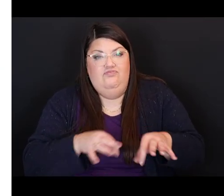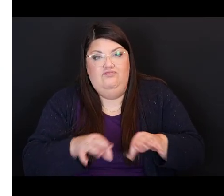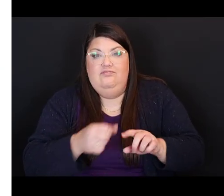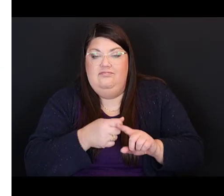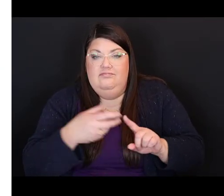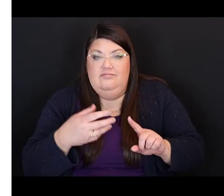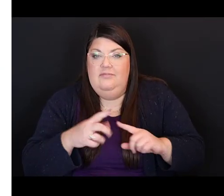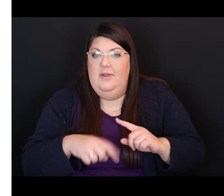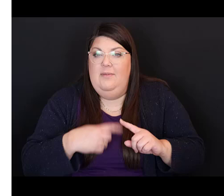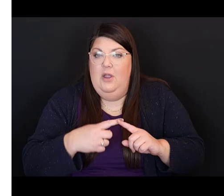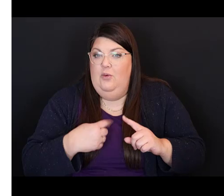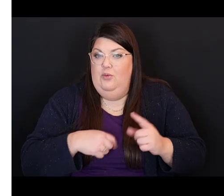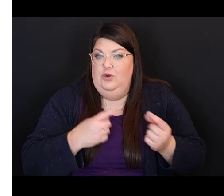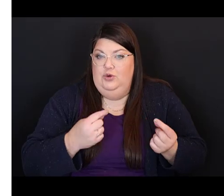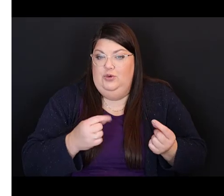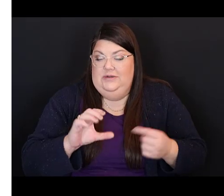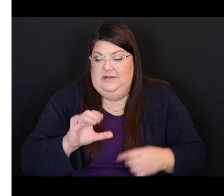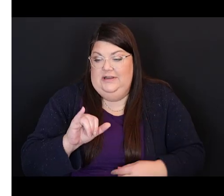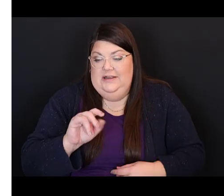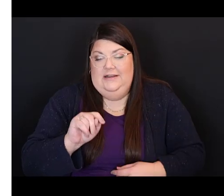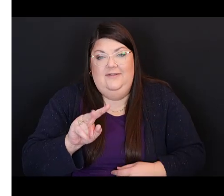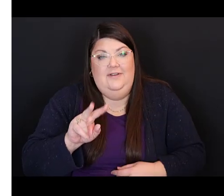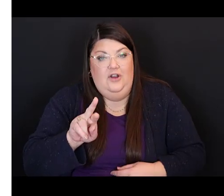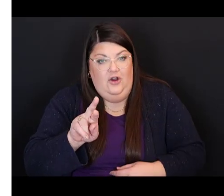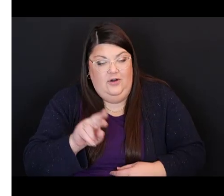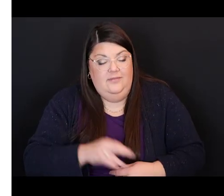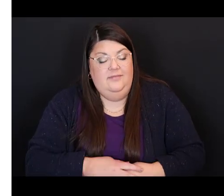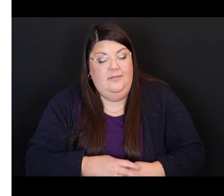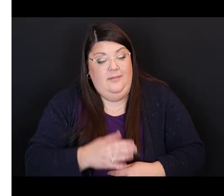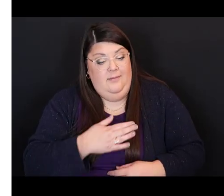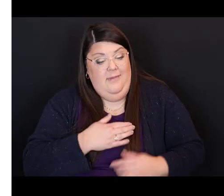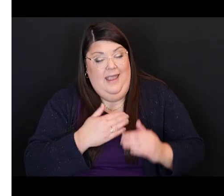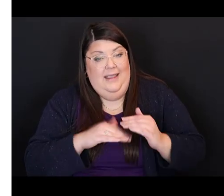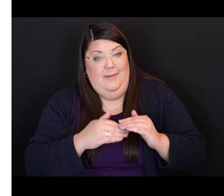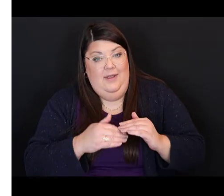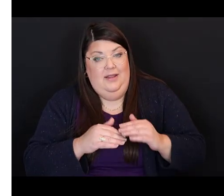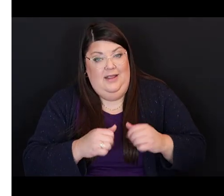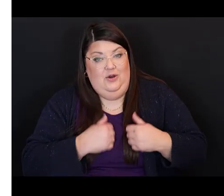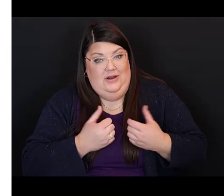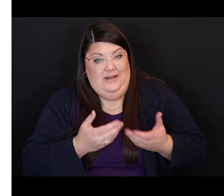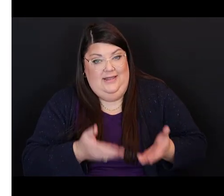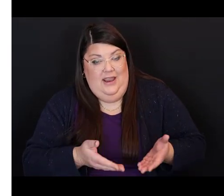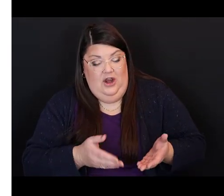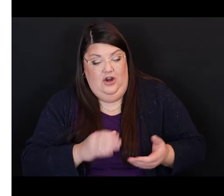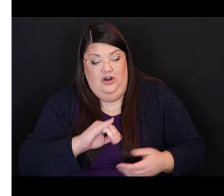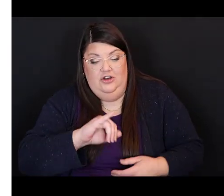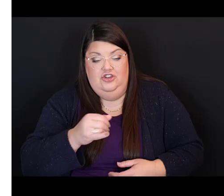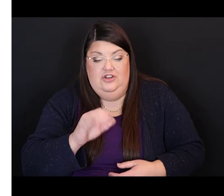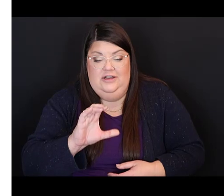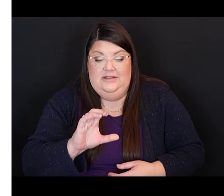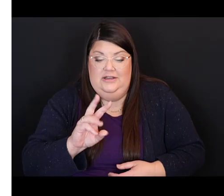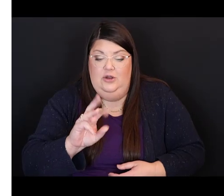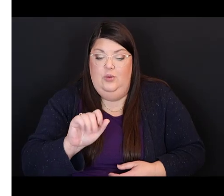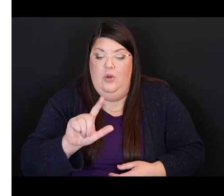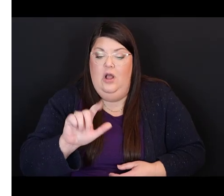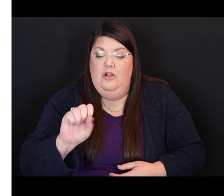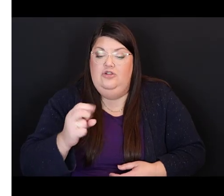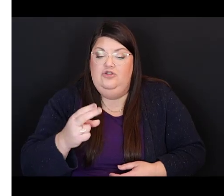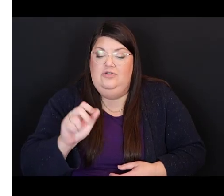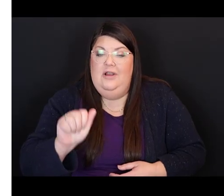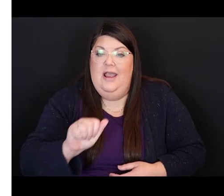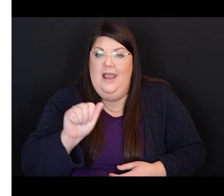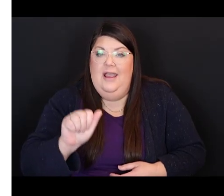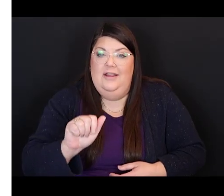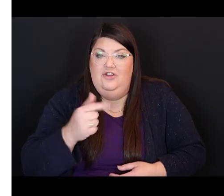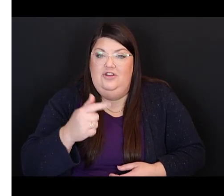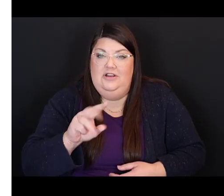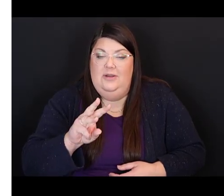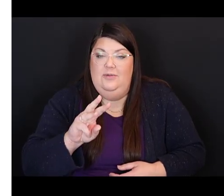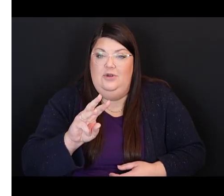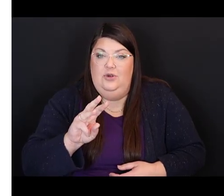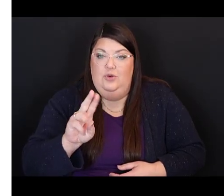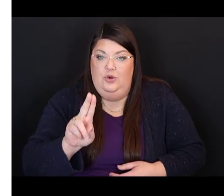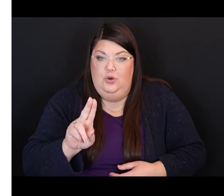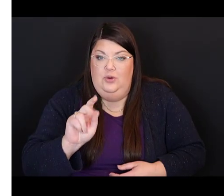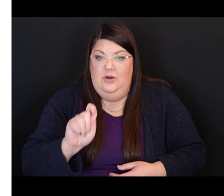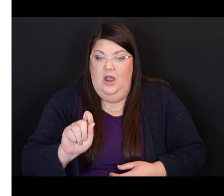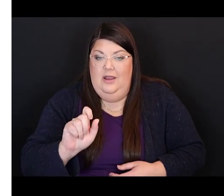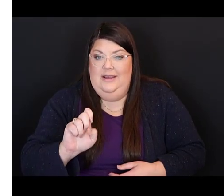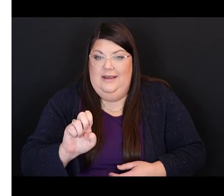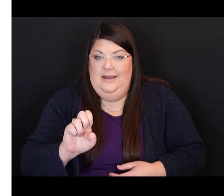about what we do at CIT-VR. But my email address is there. It's JCWalsh@gwu.edu. And we also have